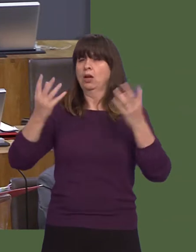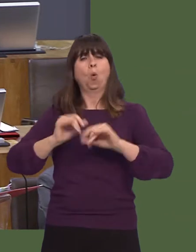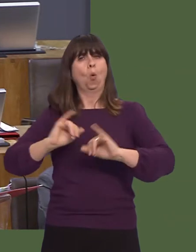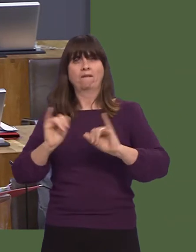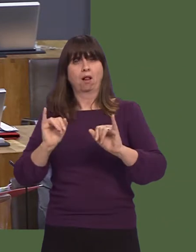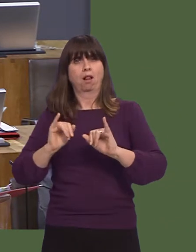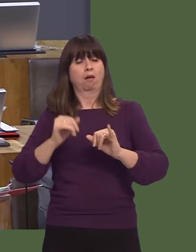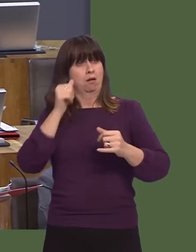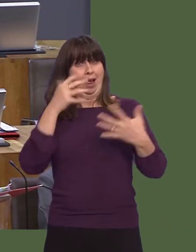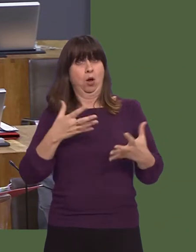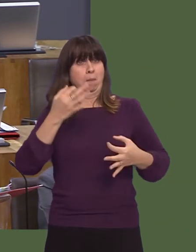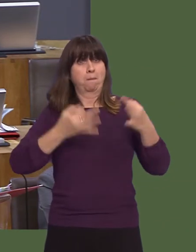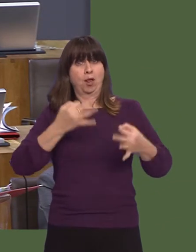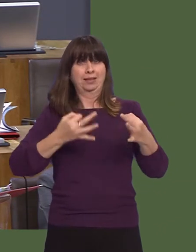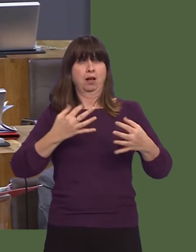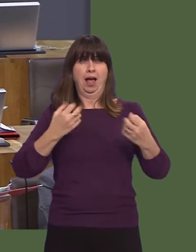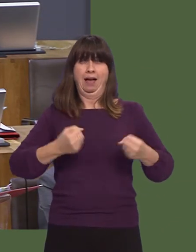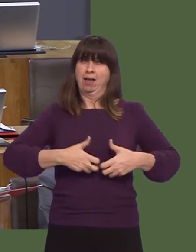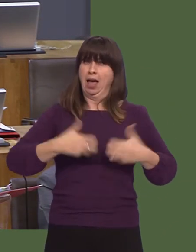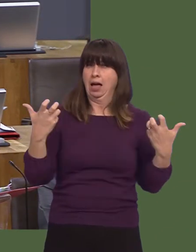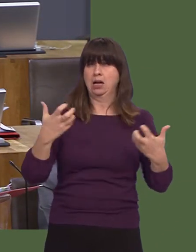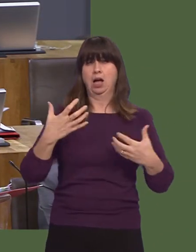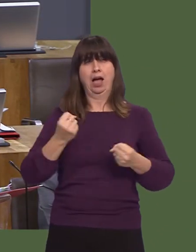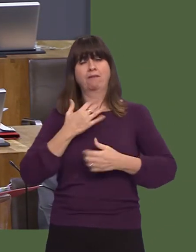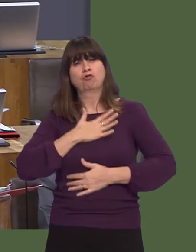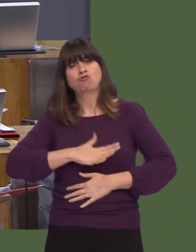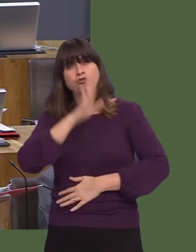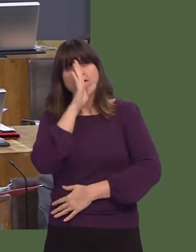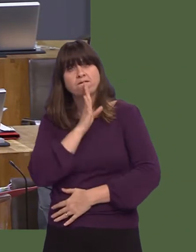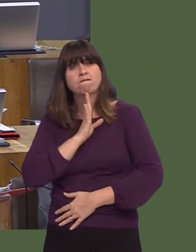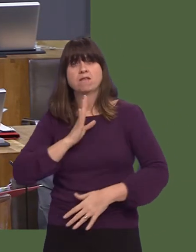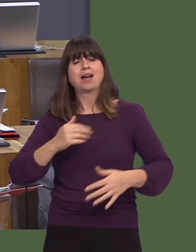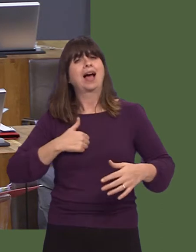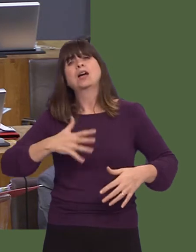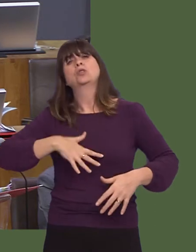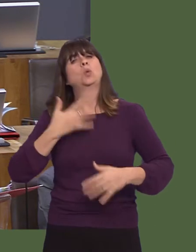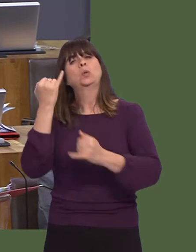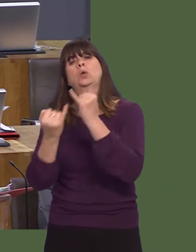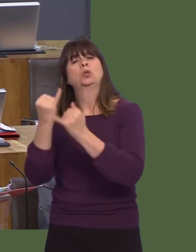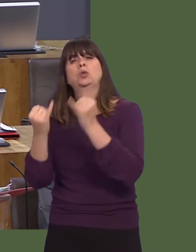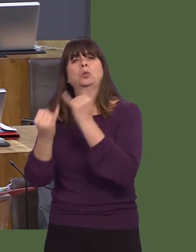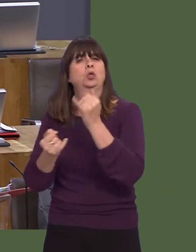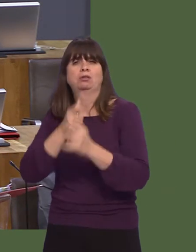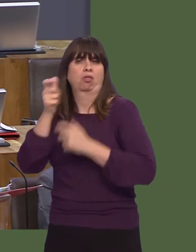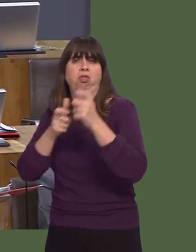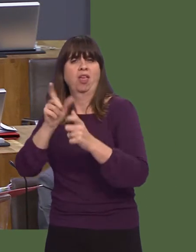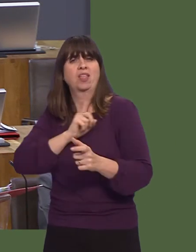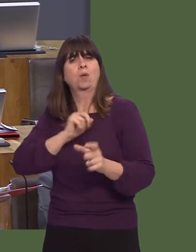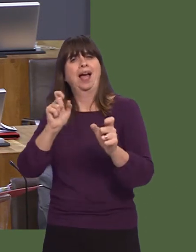life that's full of hurt and anger. People are grieving and the last thing I want to do is to make matters worse. But I do understand the need for questions and scrutiny, and I